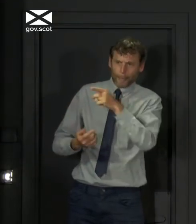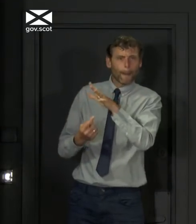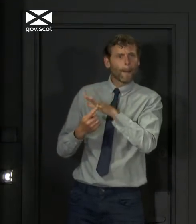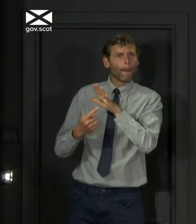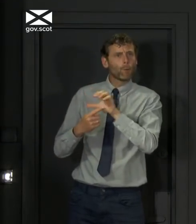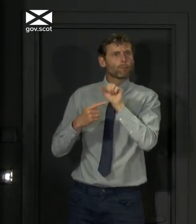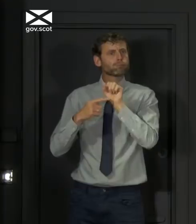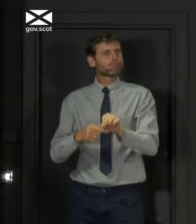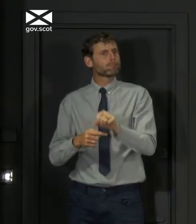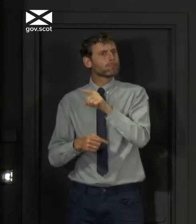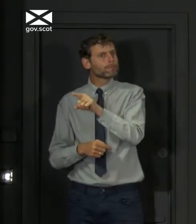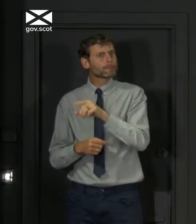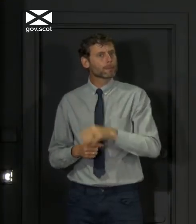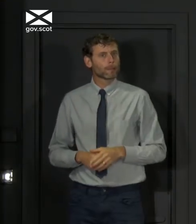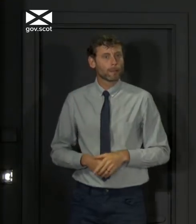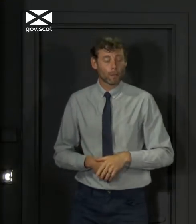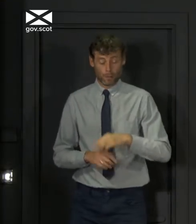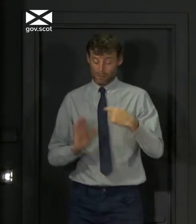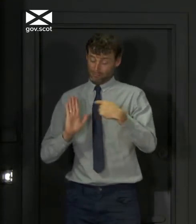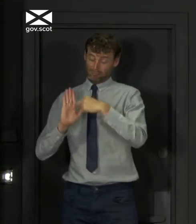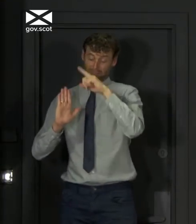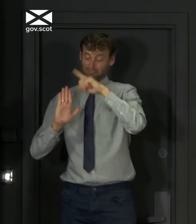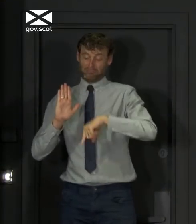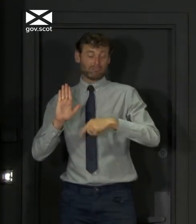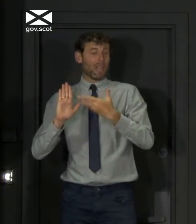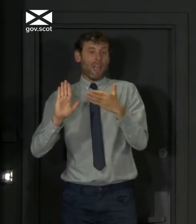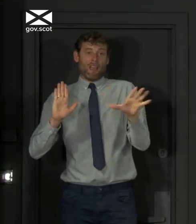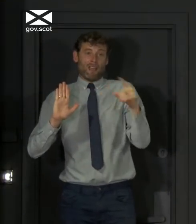The guidance we're publishing today is very straightforward - it's also extremely important.